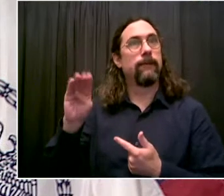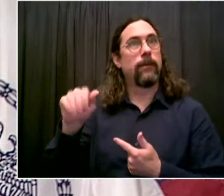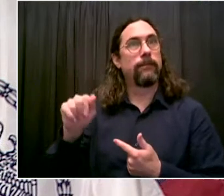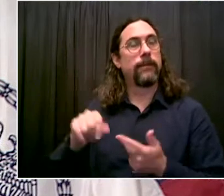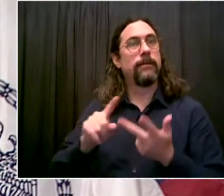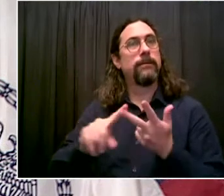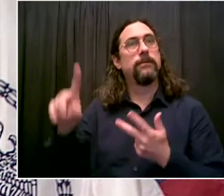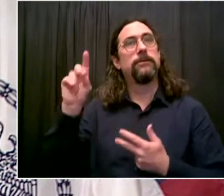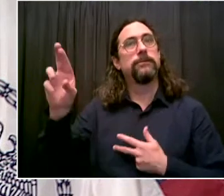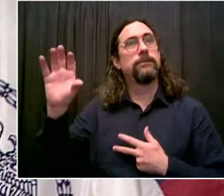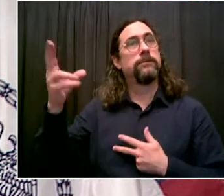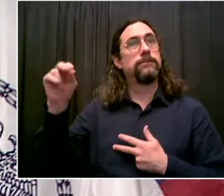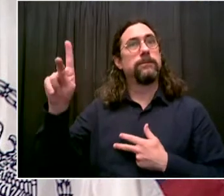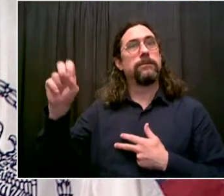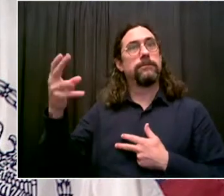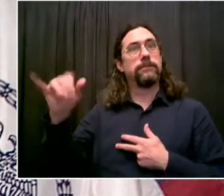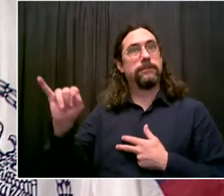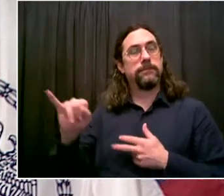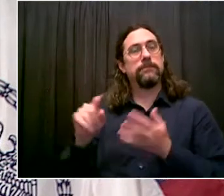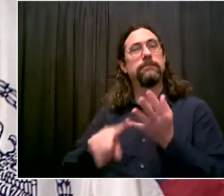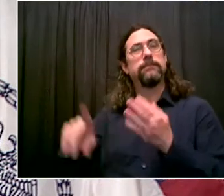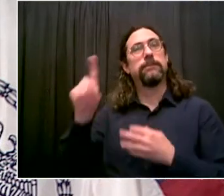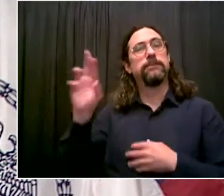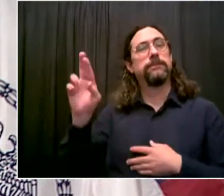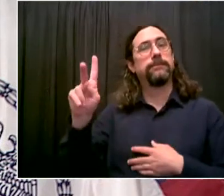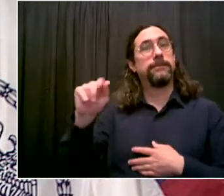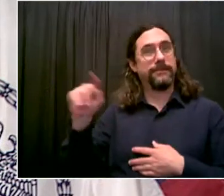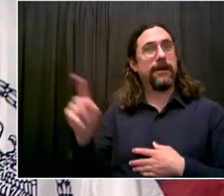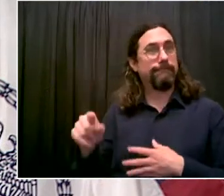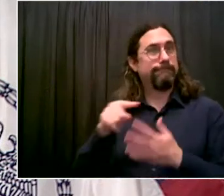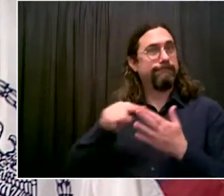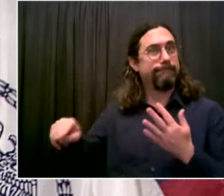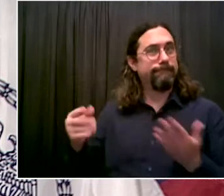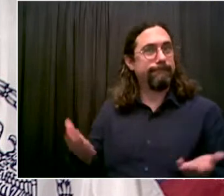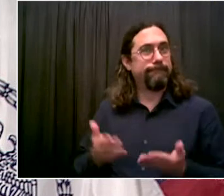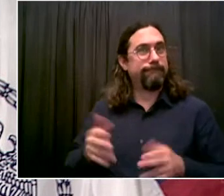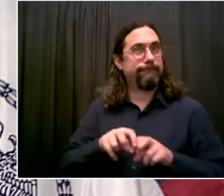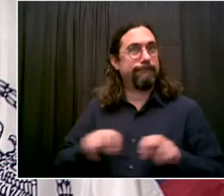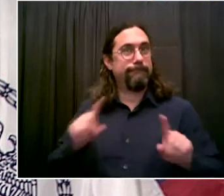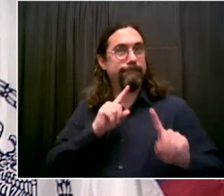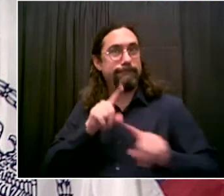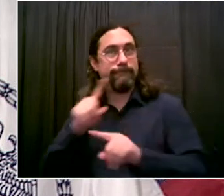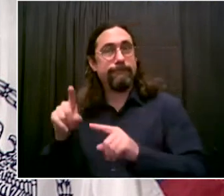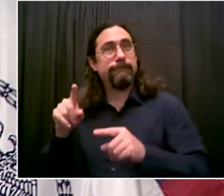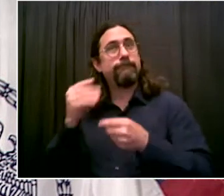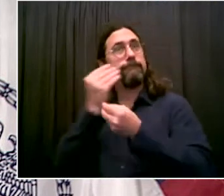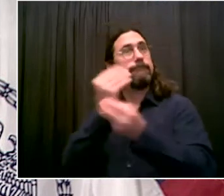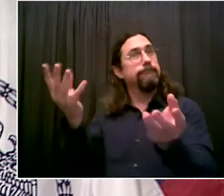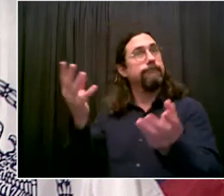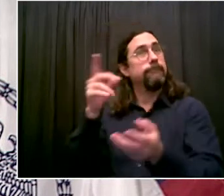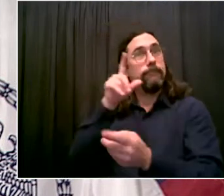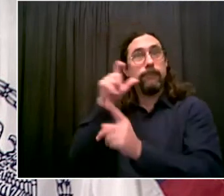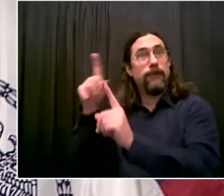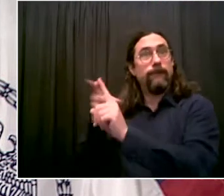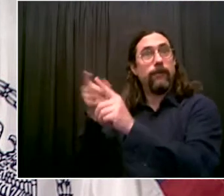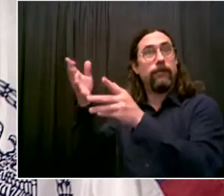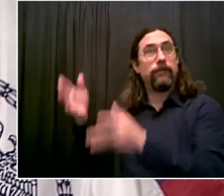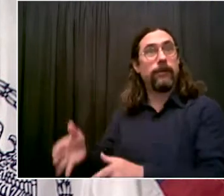SENIOR ADVISOR OF PUBLIC HEALTH. OF COMMISSIONER DR. CHOKS HIAND DR. MICHTELL